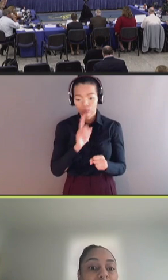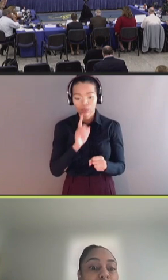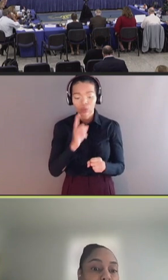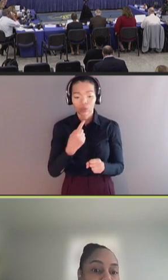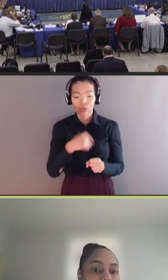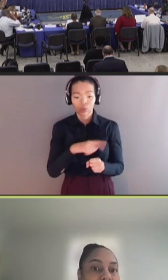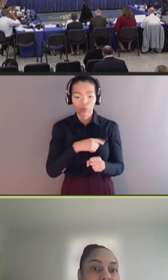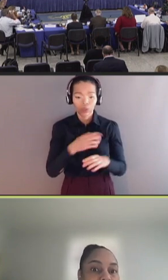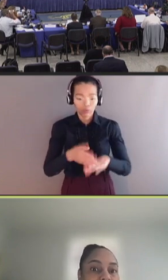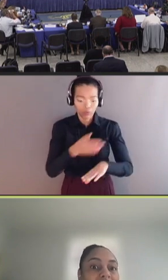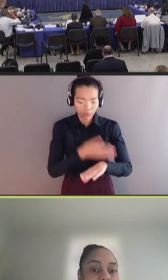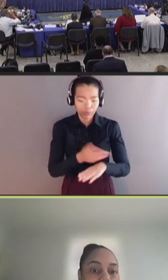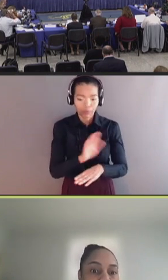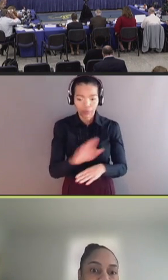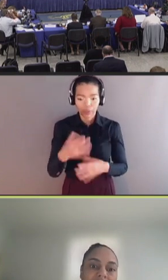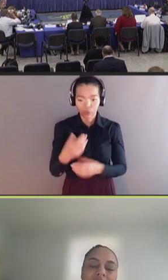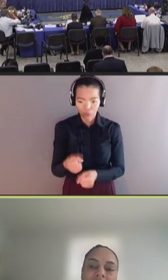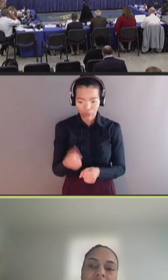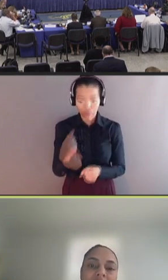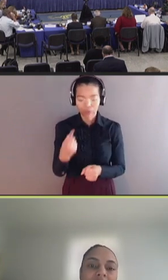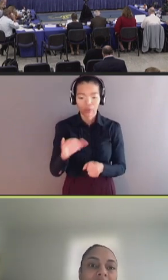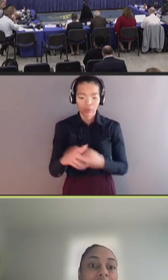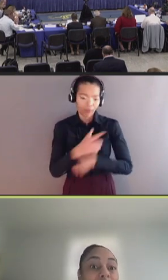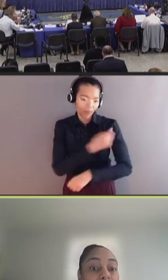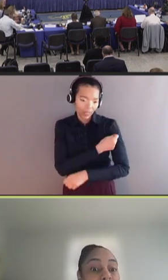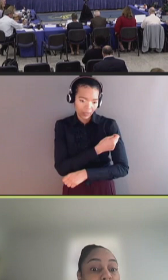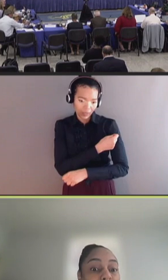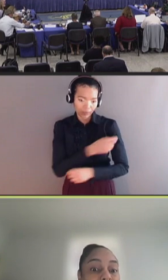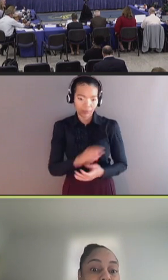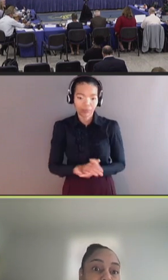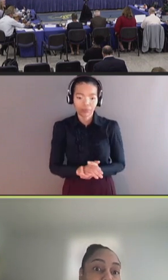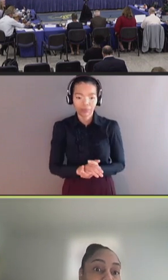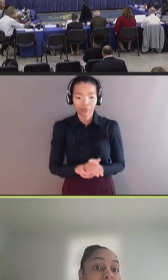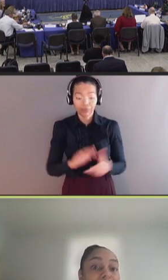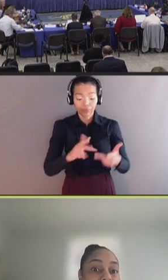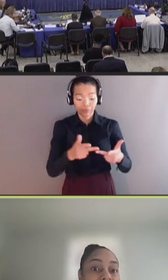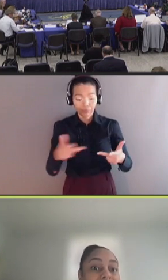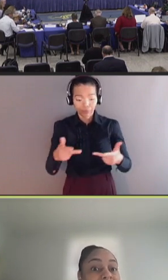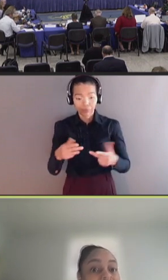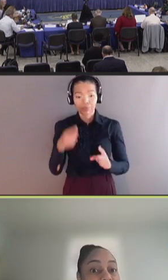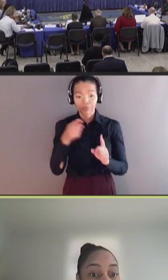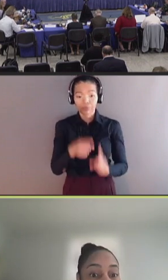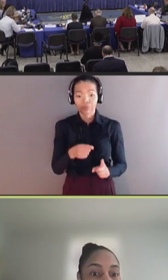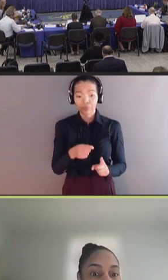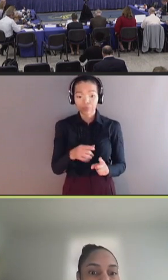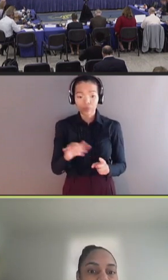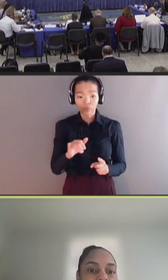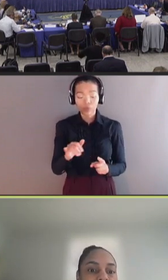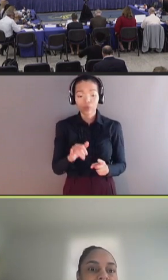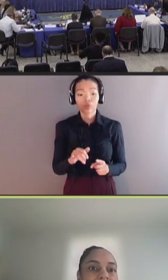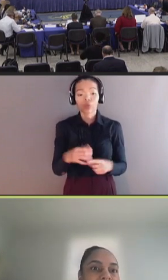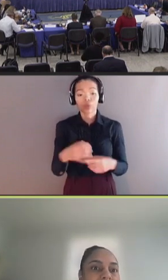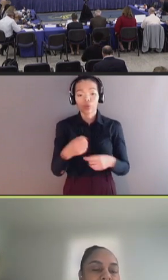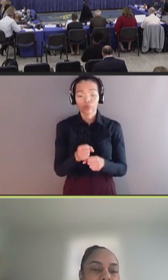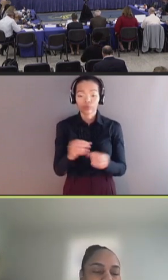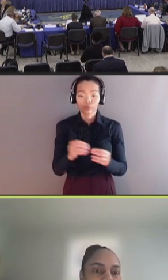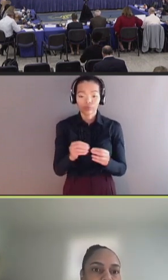their trust in these vaccines. Our third goal is to cultivate vaccine literacy. And then finally,